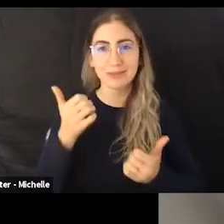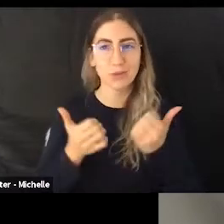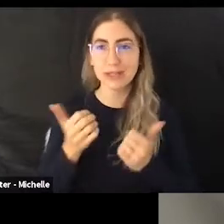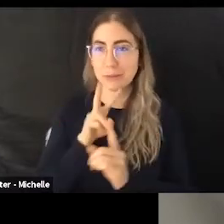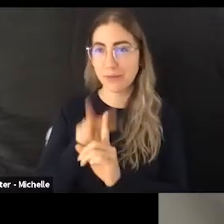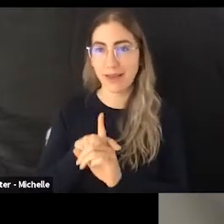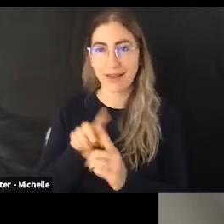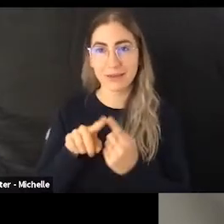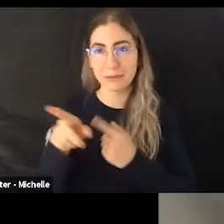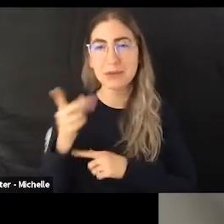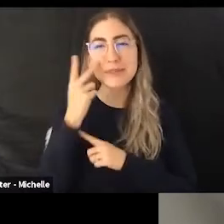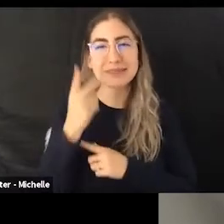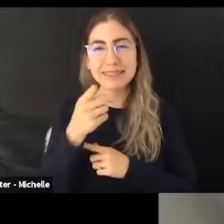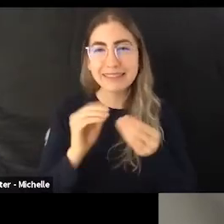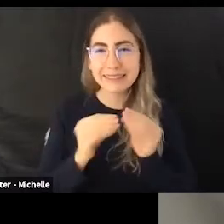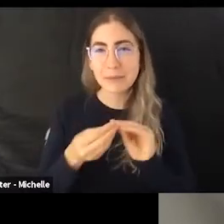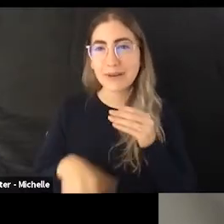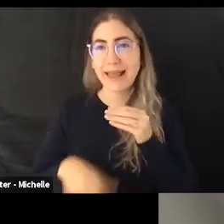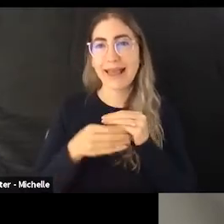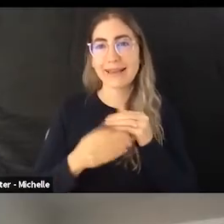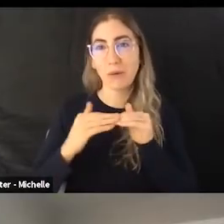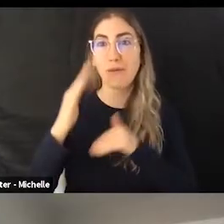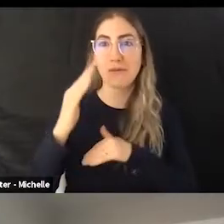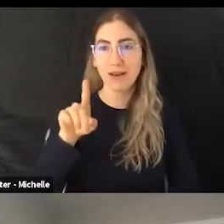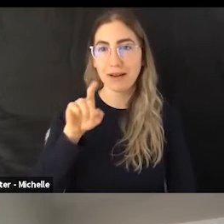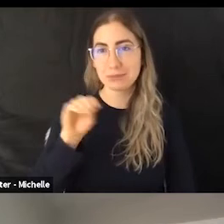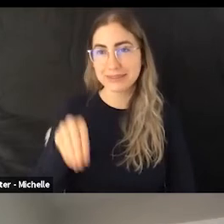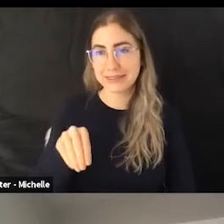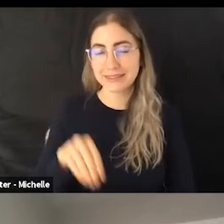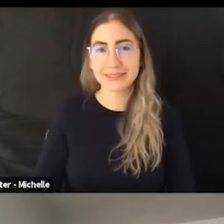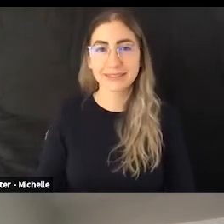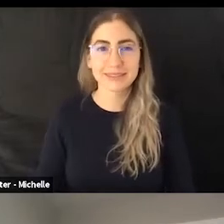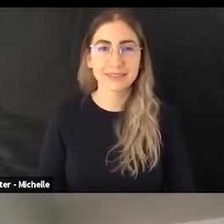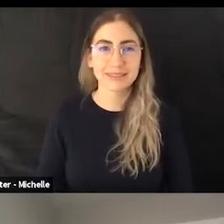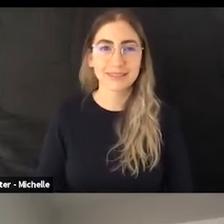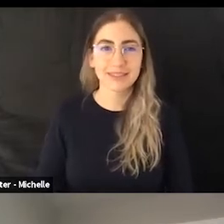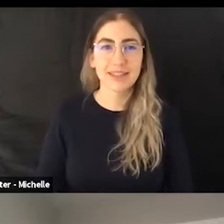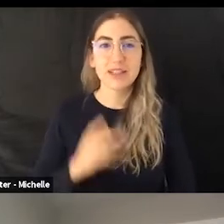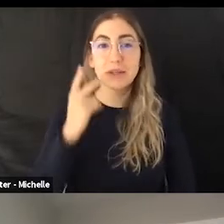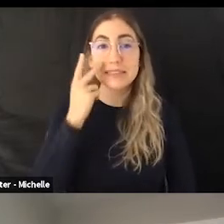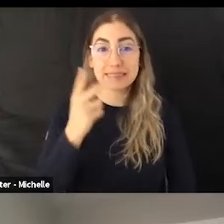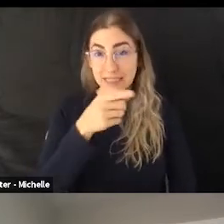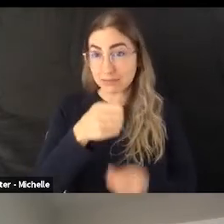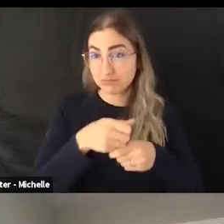TO MORE THAN 100% HERE. SO THESE ARE ALL OF THE OPTIONS WE GAVE PEOPLE SO THESE ARE ALL OF THE OPTIONS WE GAVE PEOPLE TO CHOOSE TO CHOOSE FROM IN TERMS OF HOW THEY GOT THEIR